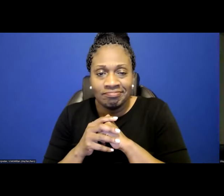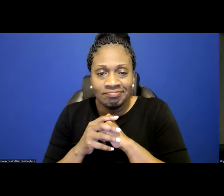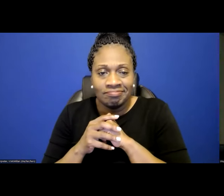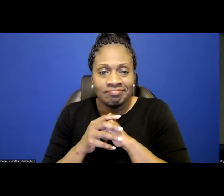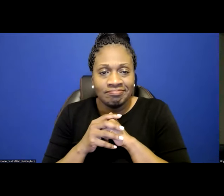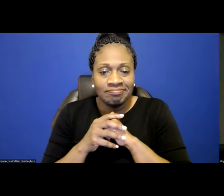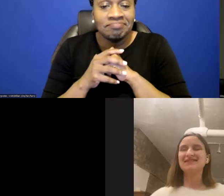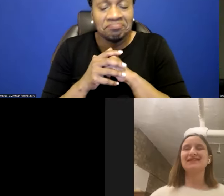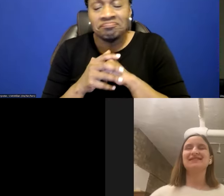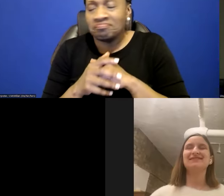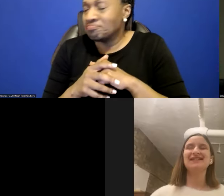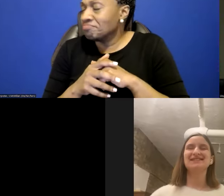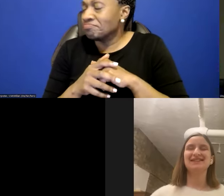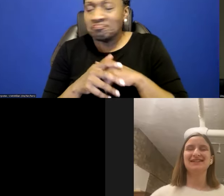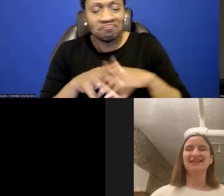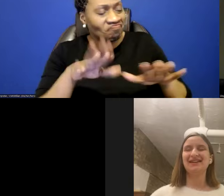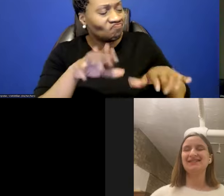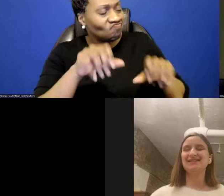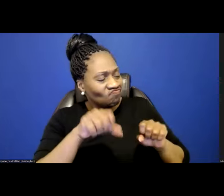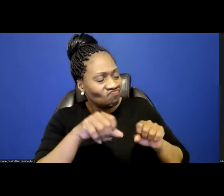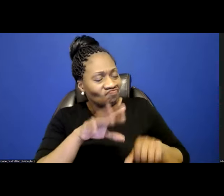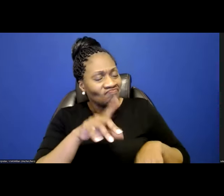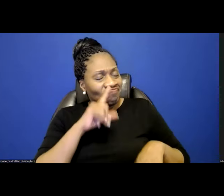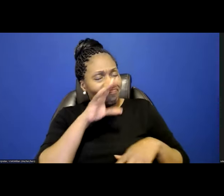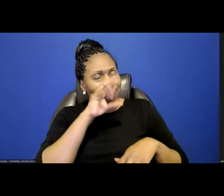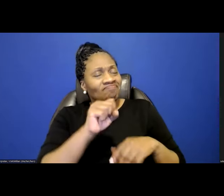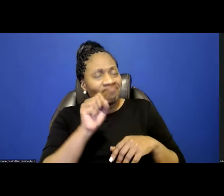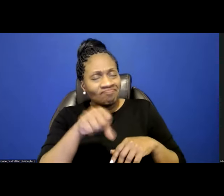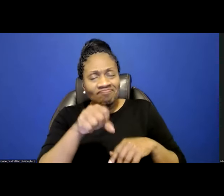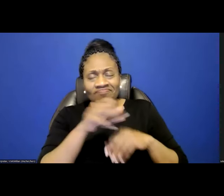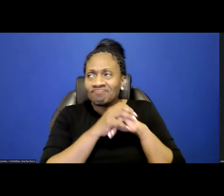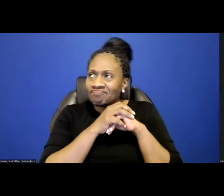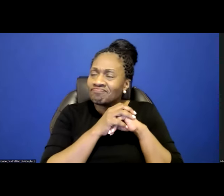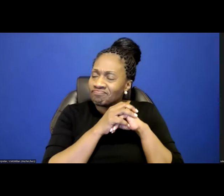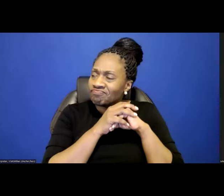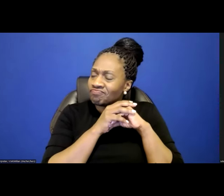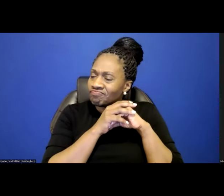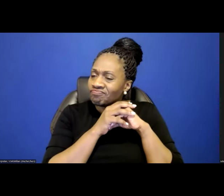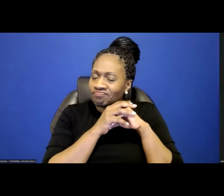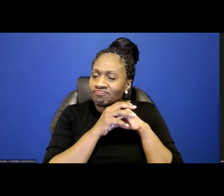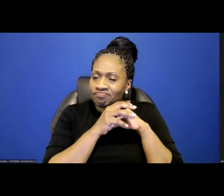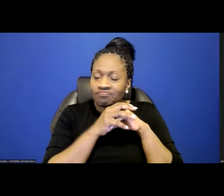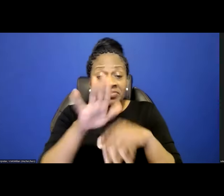Yeah, that is fascinating and yeah, that's really interesting to think about